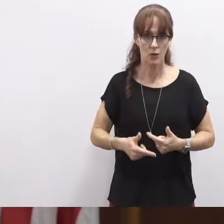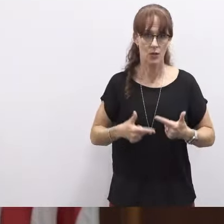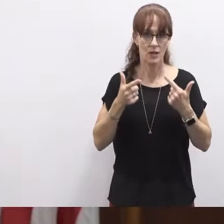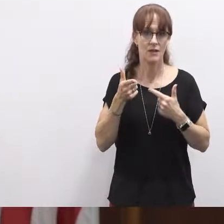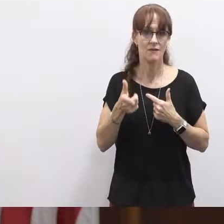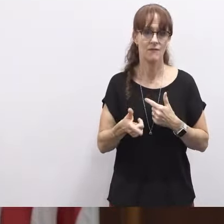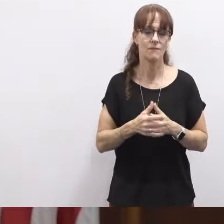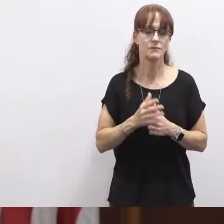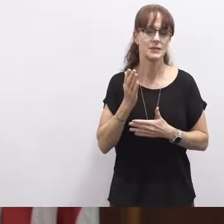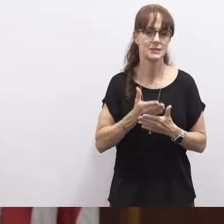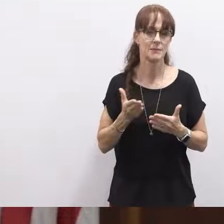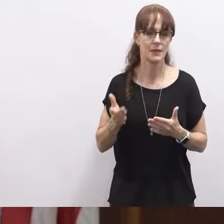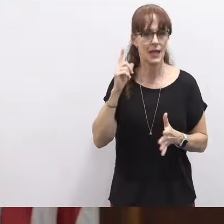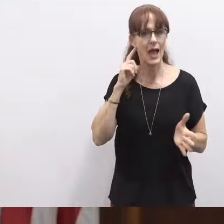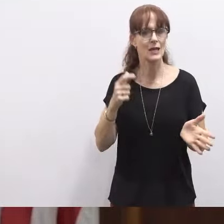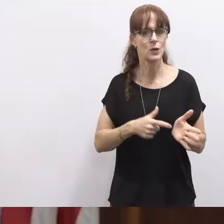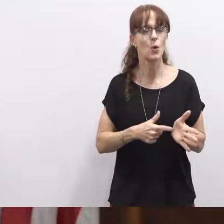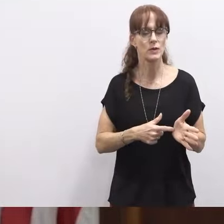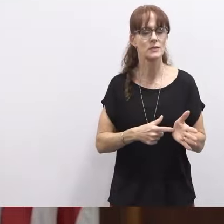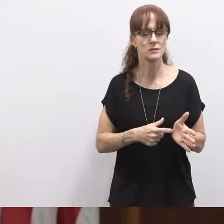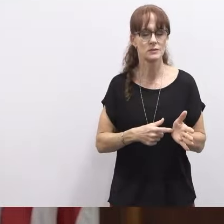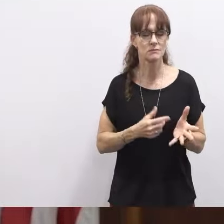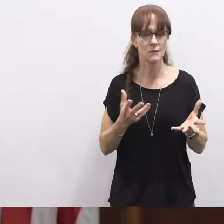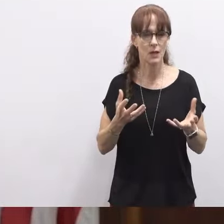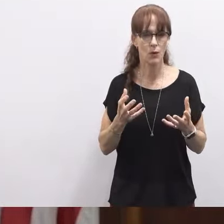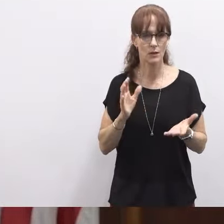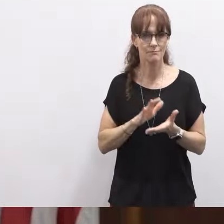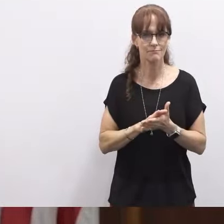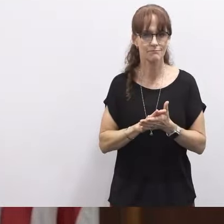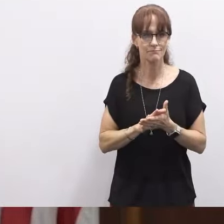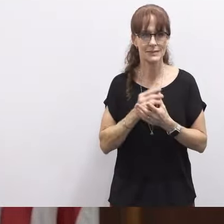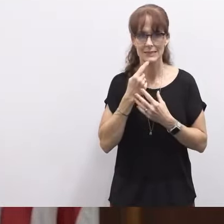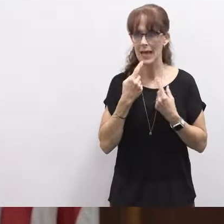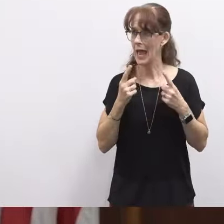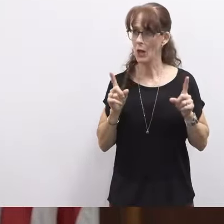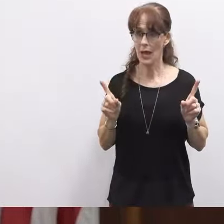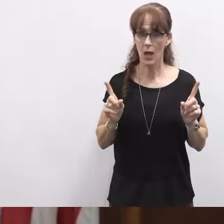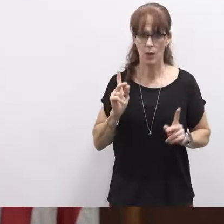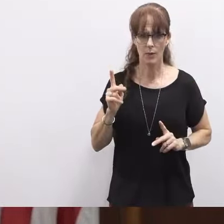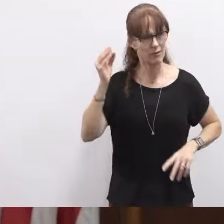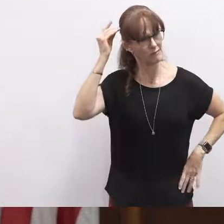So that was something that I noticed and just wanted to acknowledge out loud. 'Cause I think the wonder if we're gonna talk